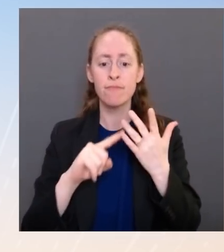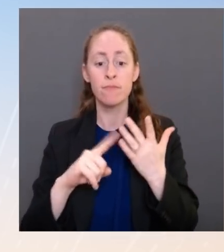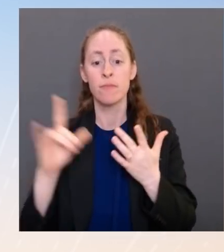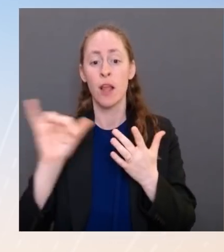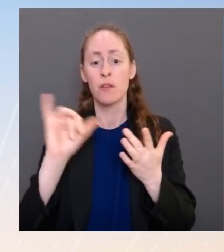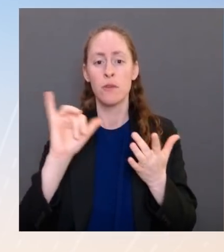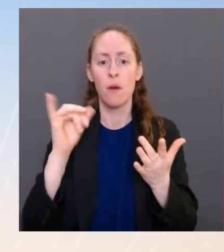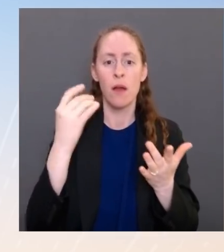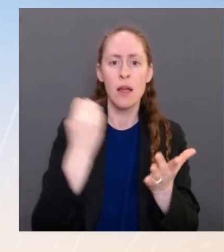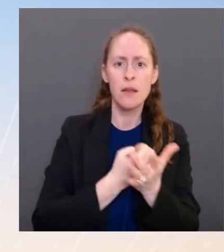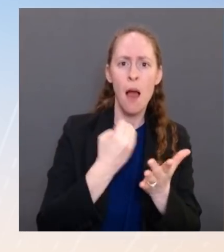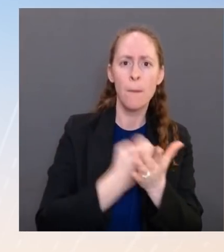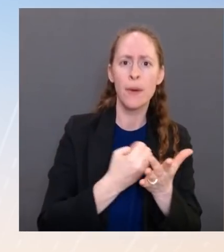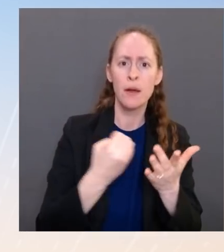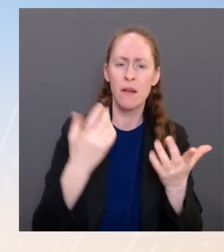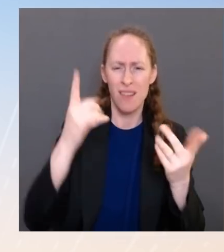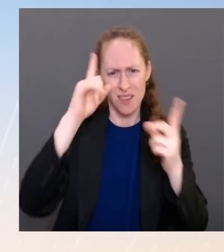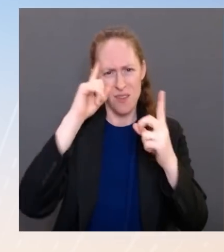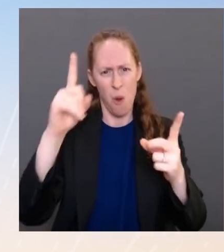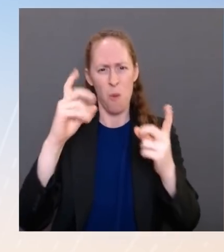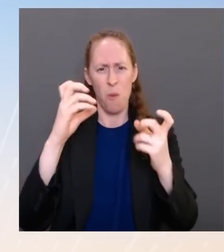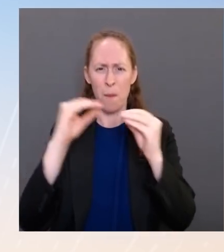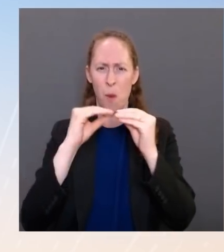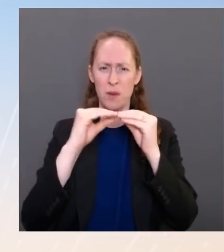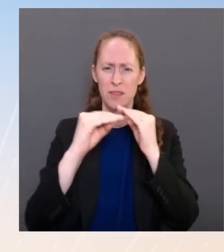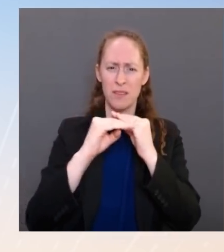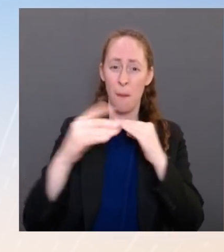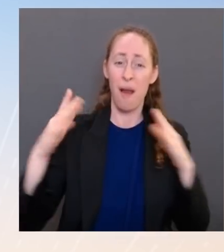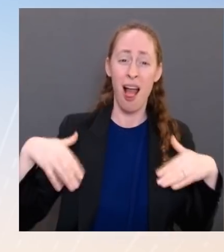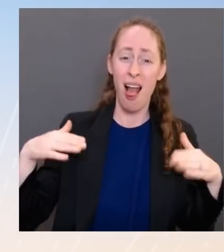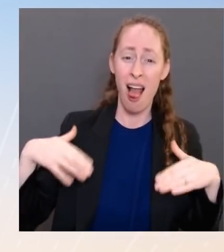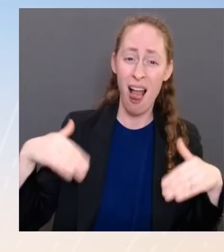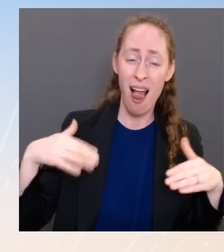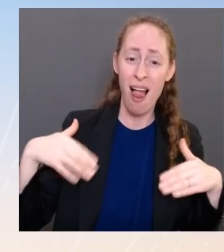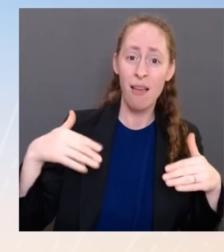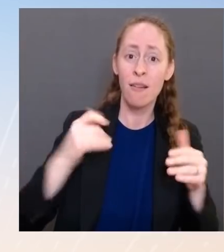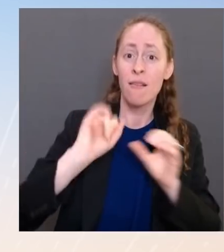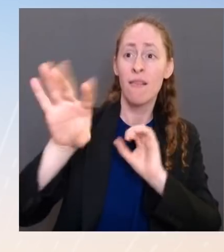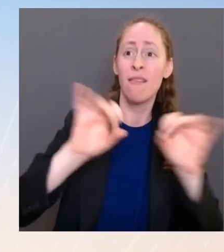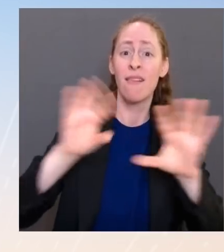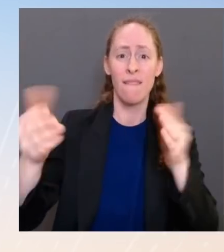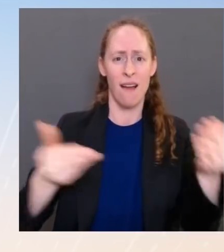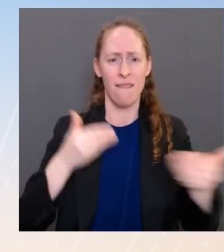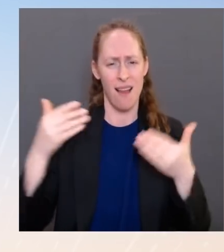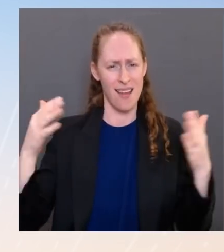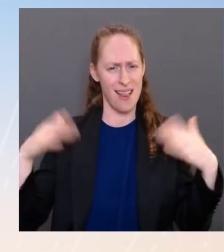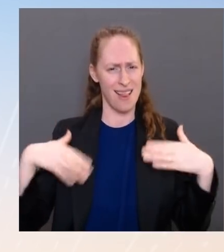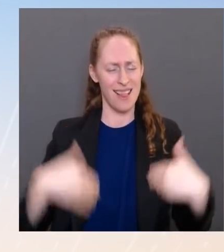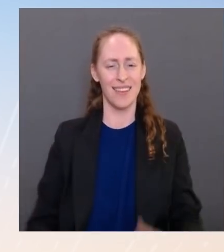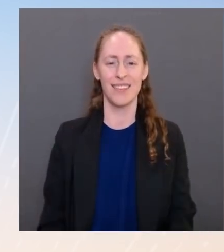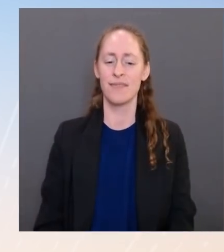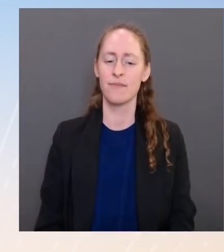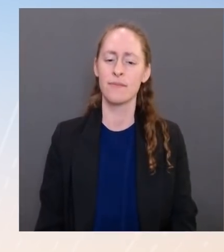Go ahead. The Press: On gas prices, despite the steps the President has taken, despite tapping the strategic oil reserve,